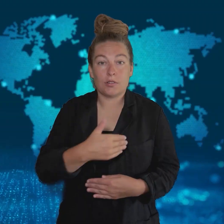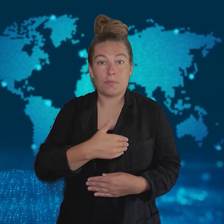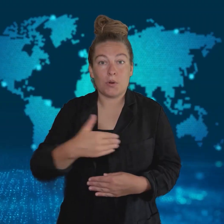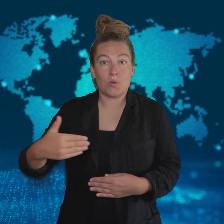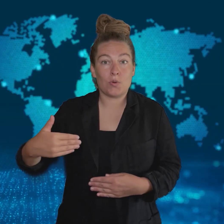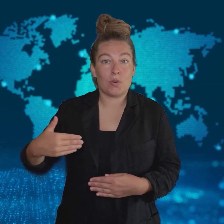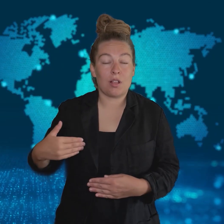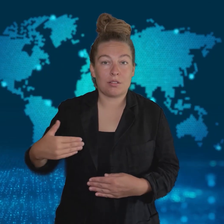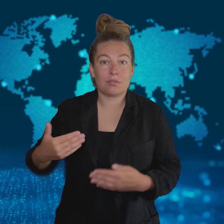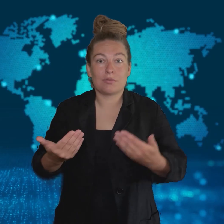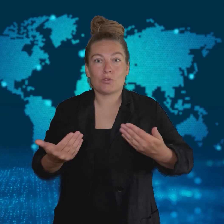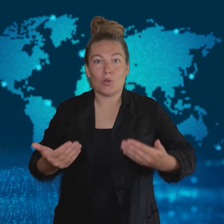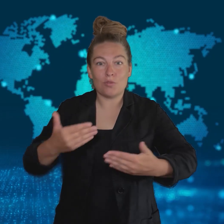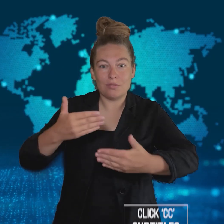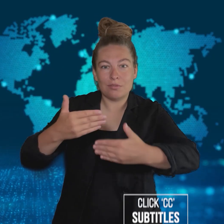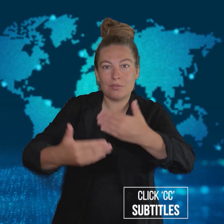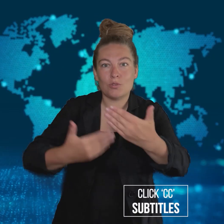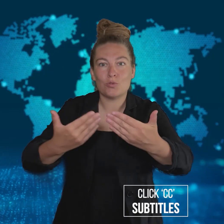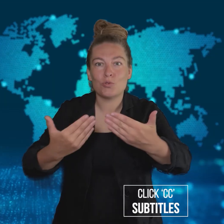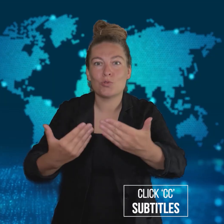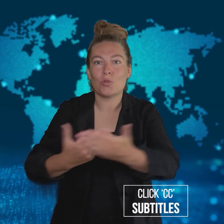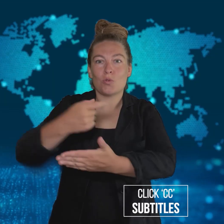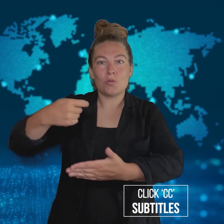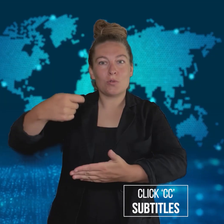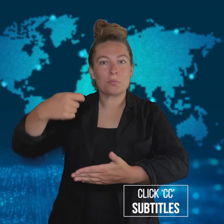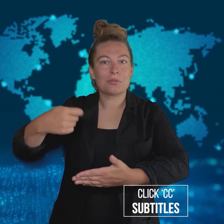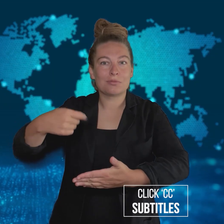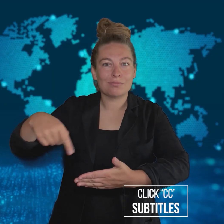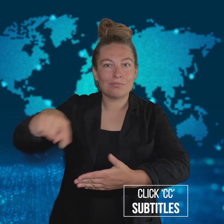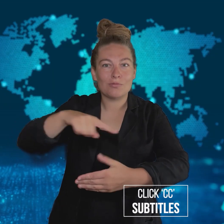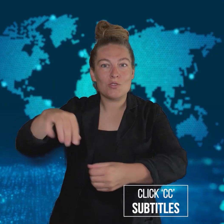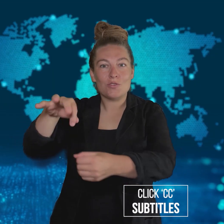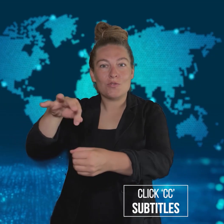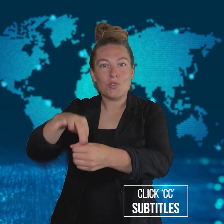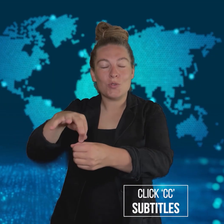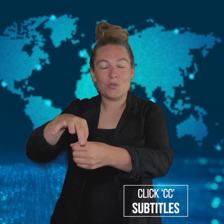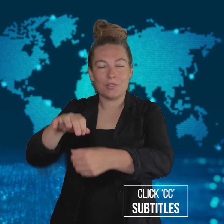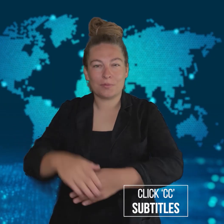Presidential election